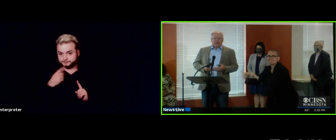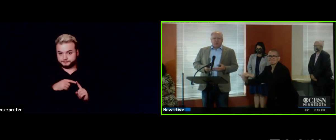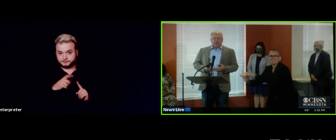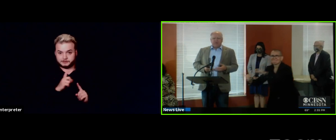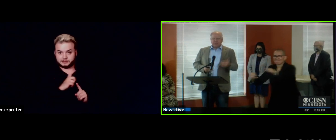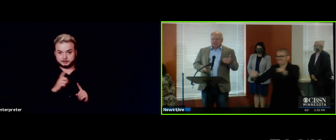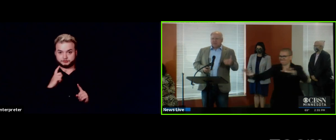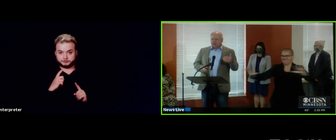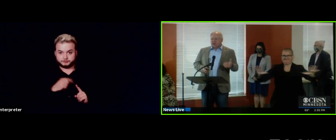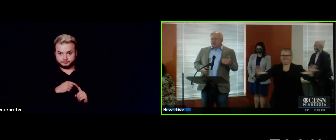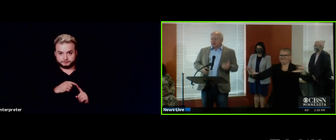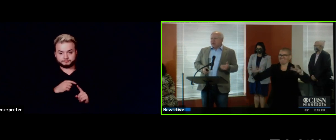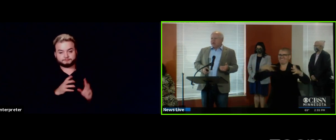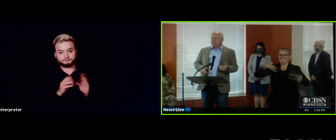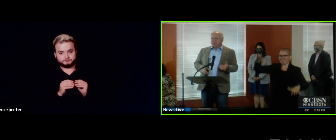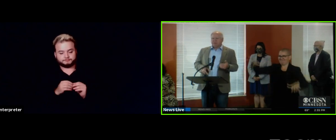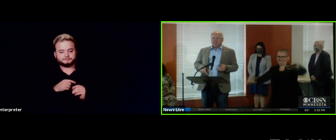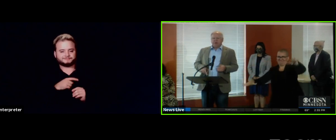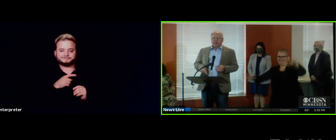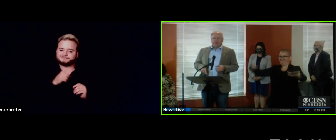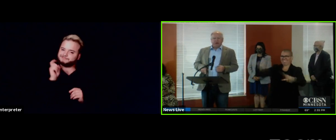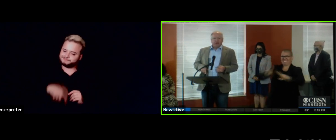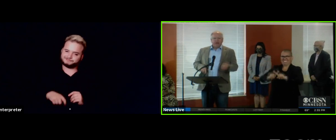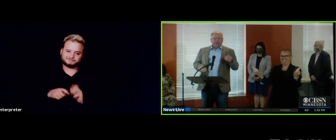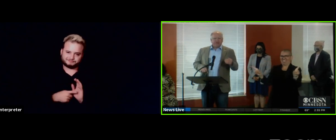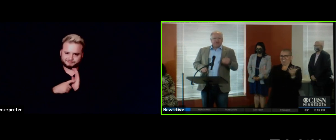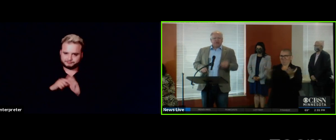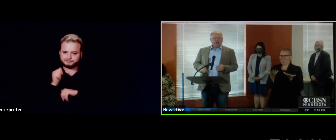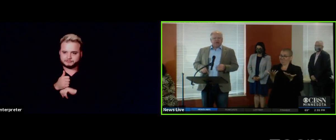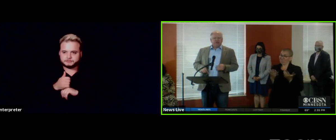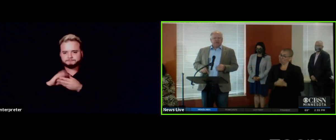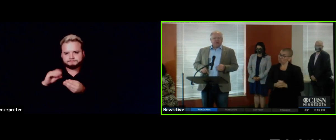core of this. This is a good triage but let's be very clear, this is a triage situation.